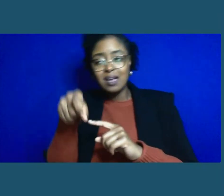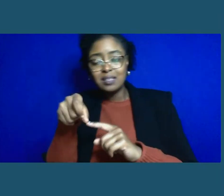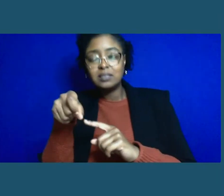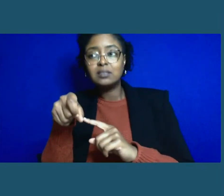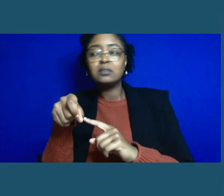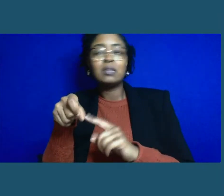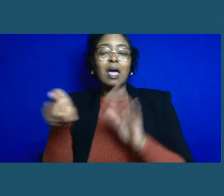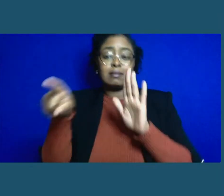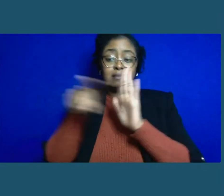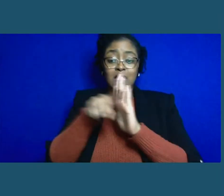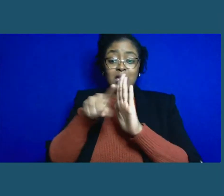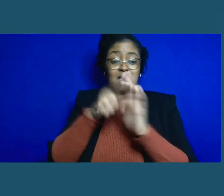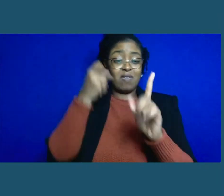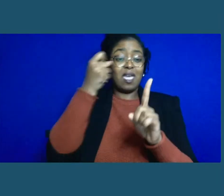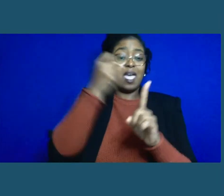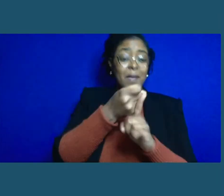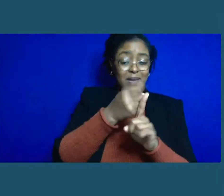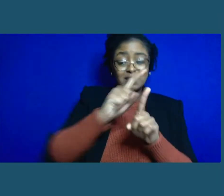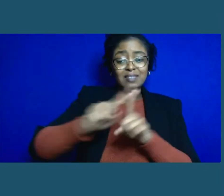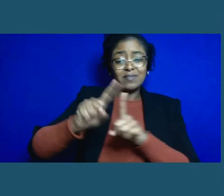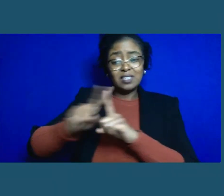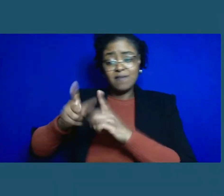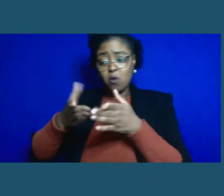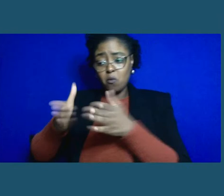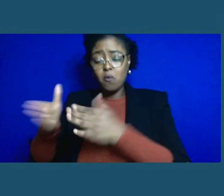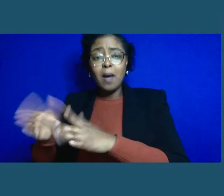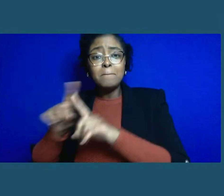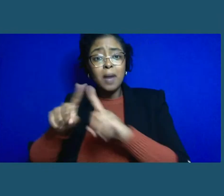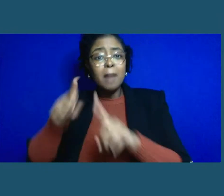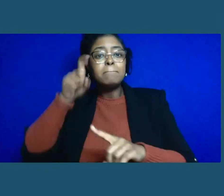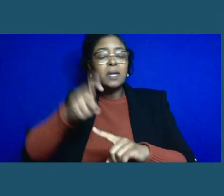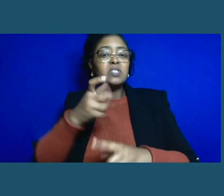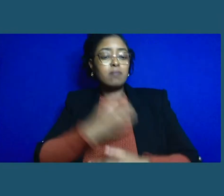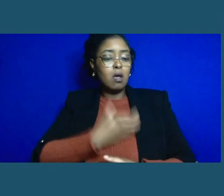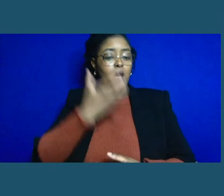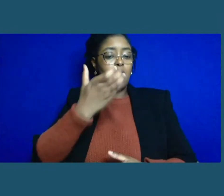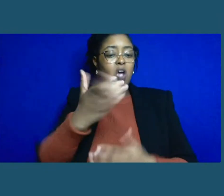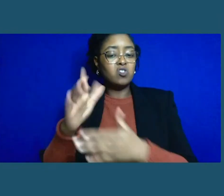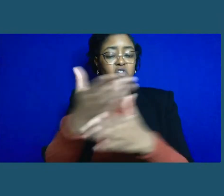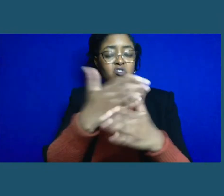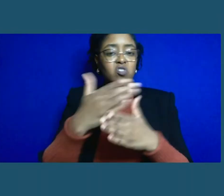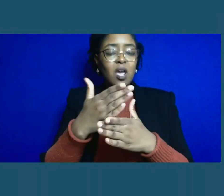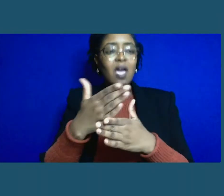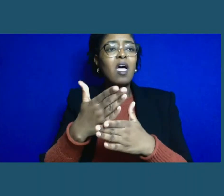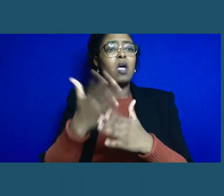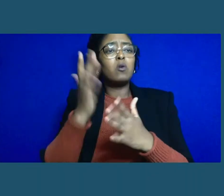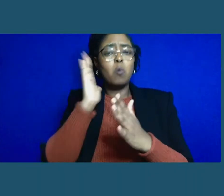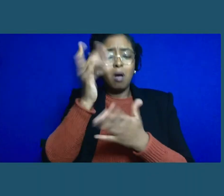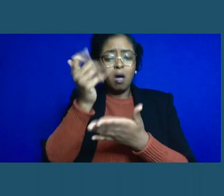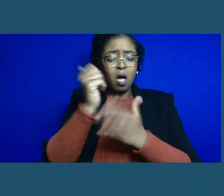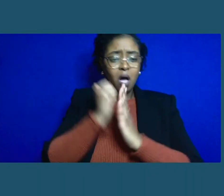these types of situations that yes had negative impacts in so